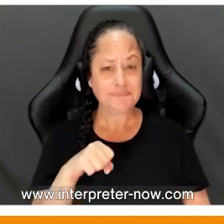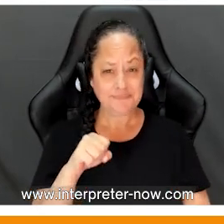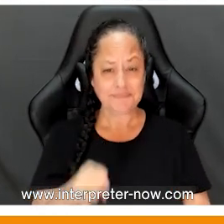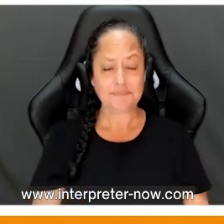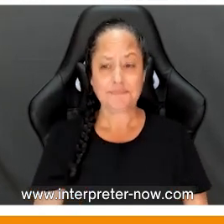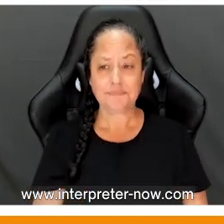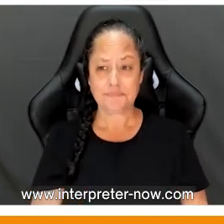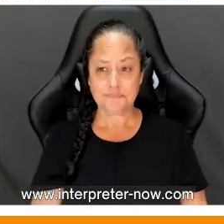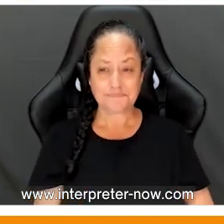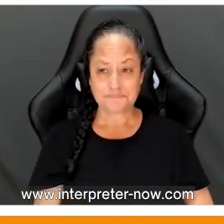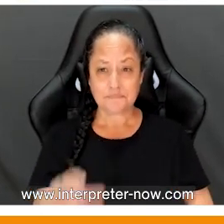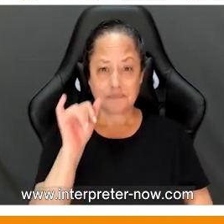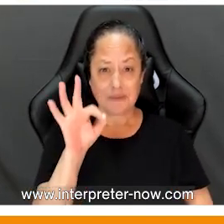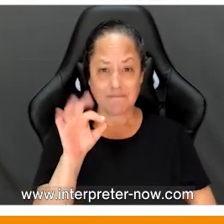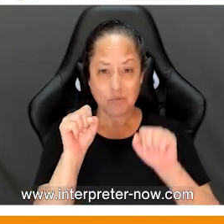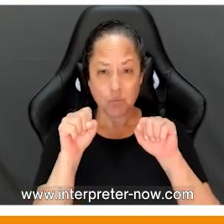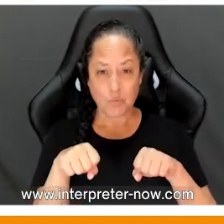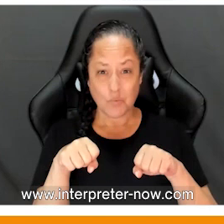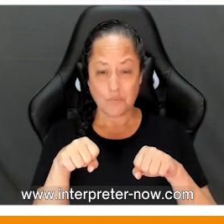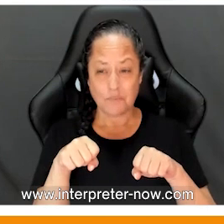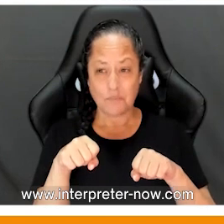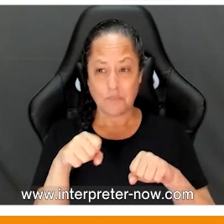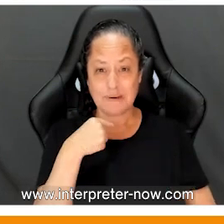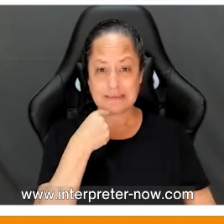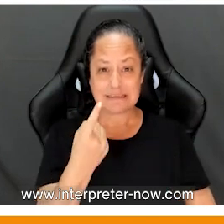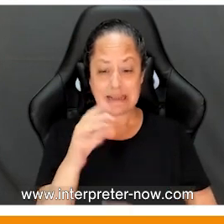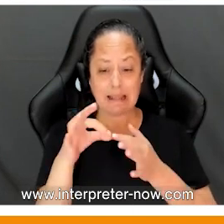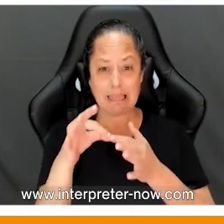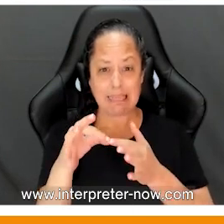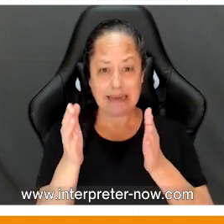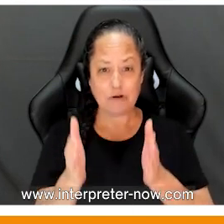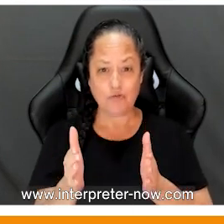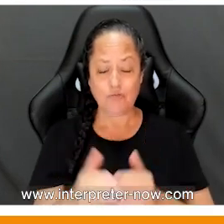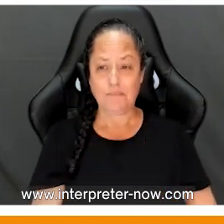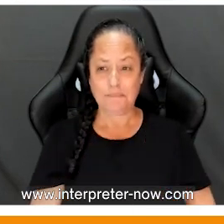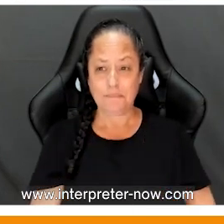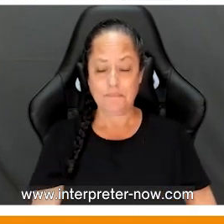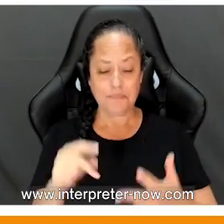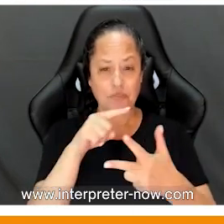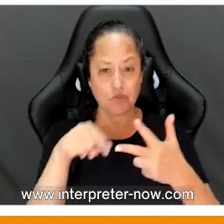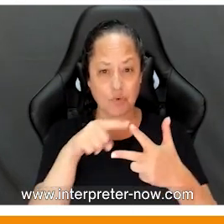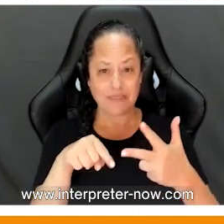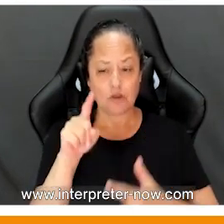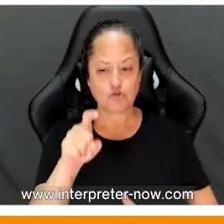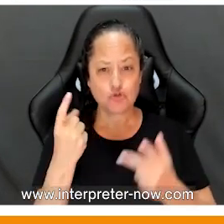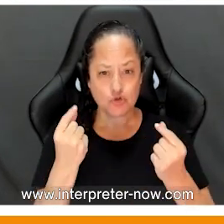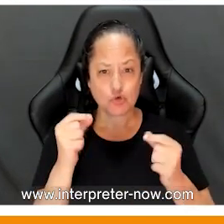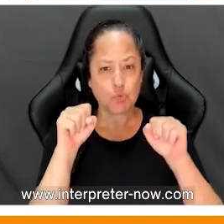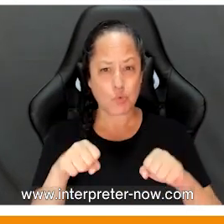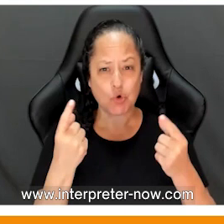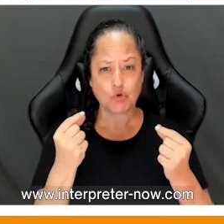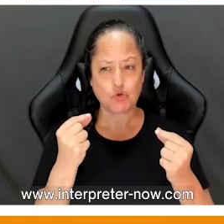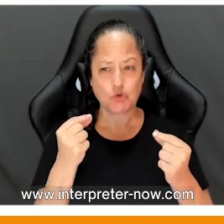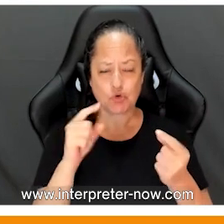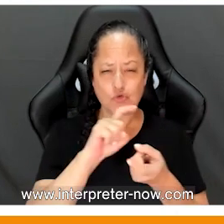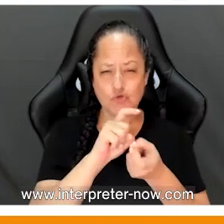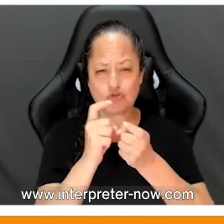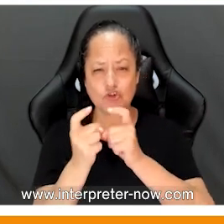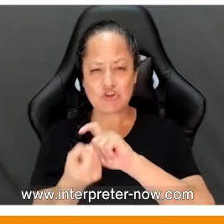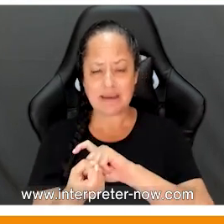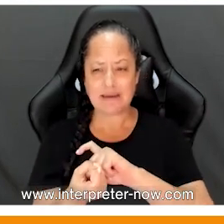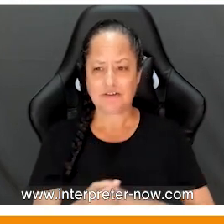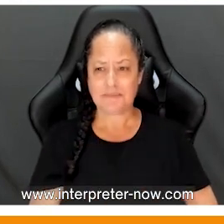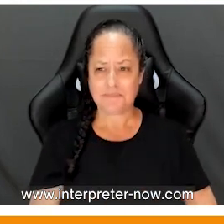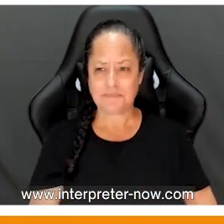If you could tell a leader, three things that they should do or could do to